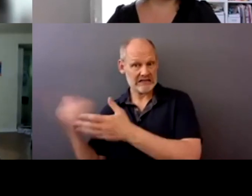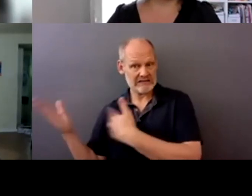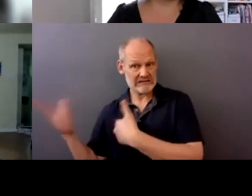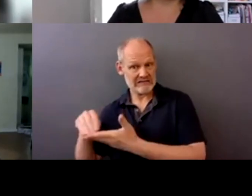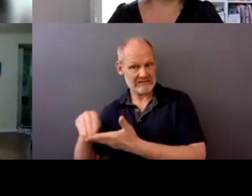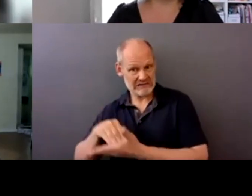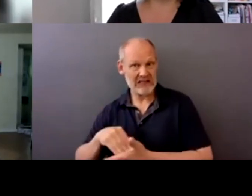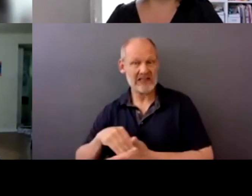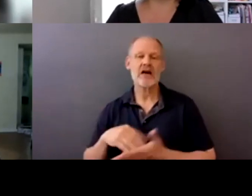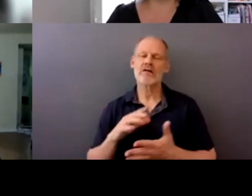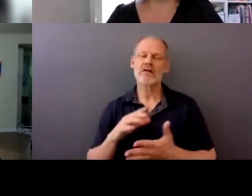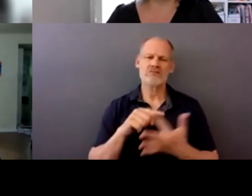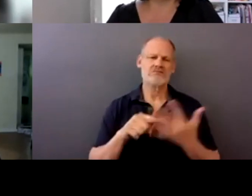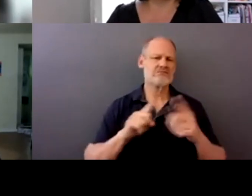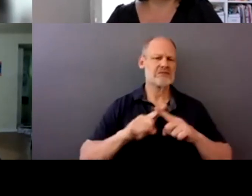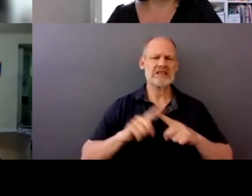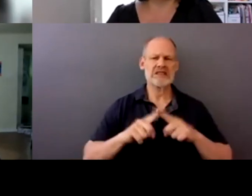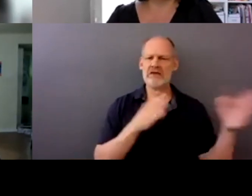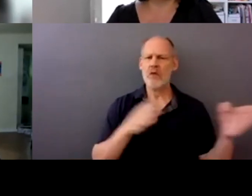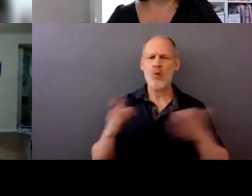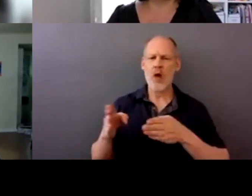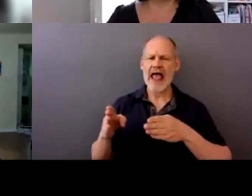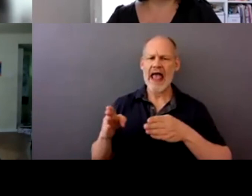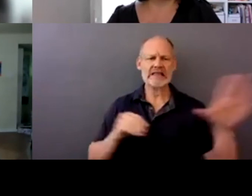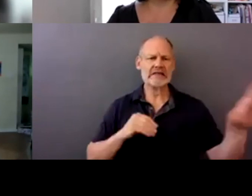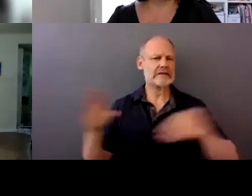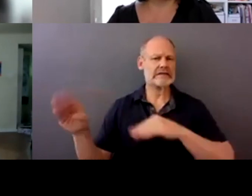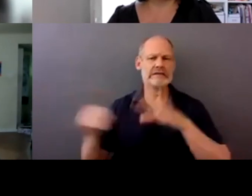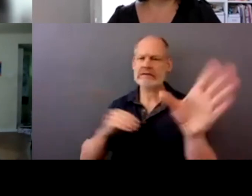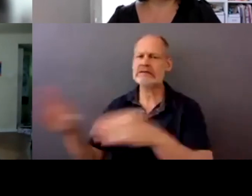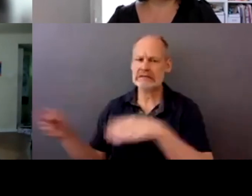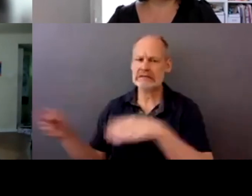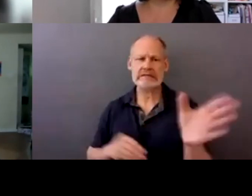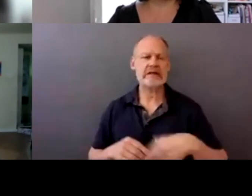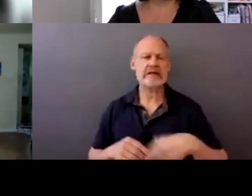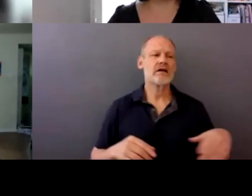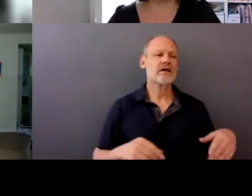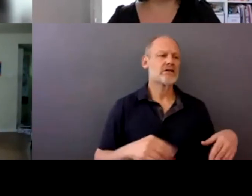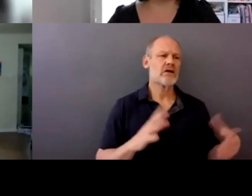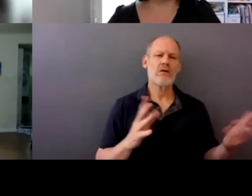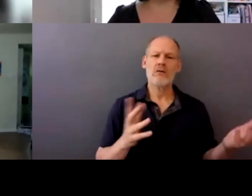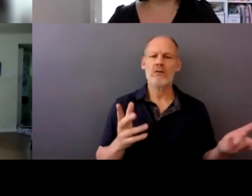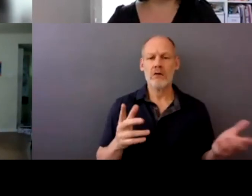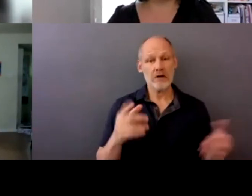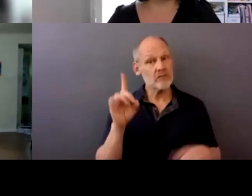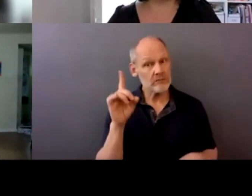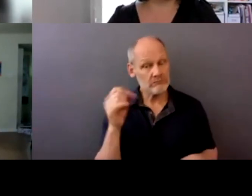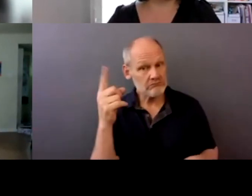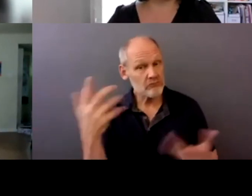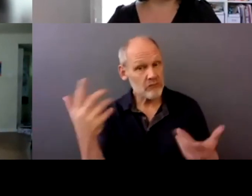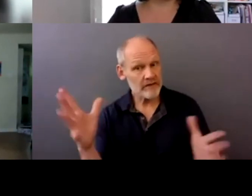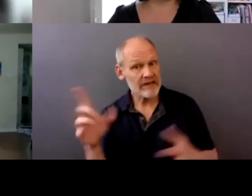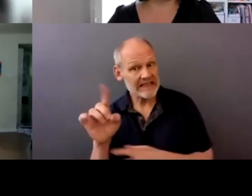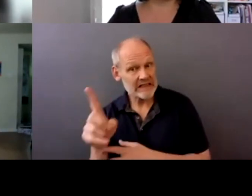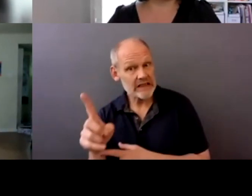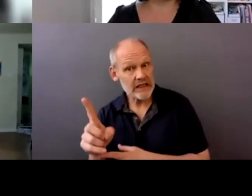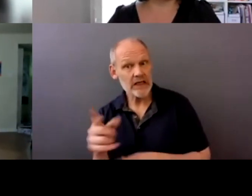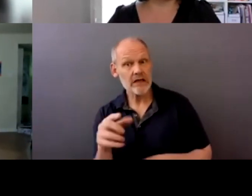provide surveys and Q and A feedback from focus groups as we present our rapid redesign programs